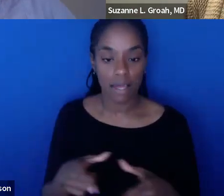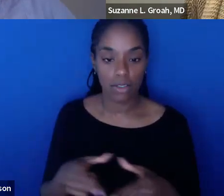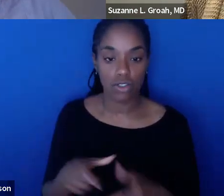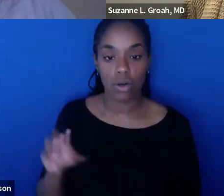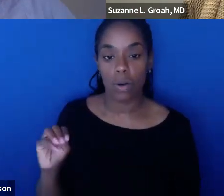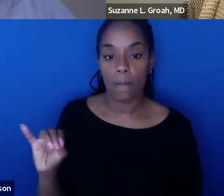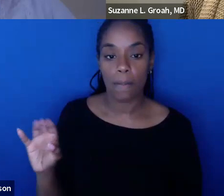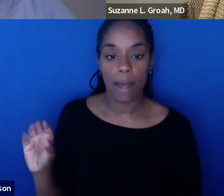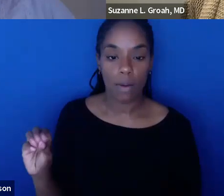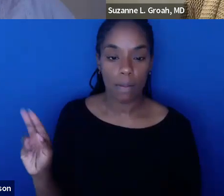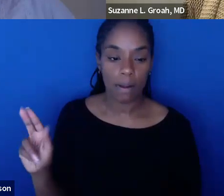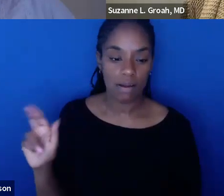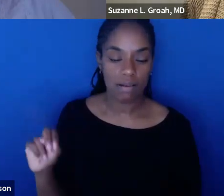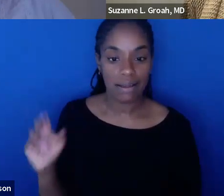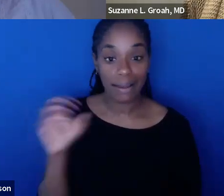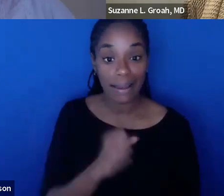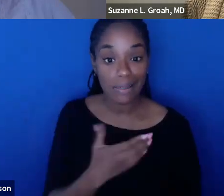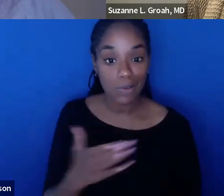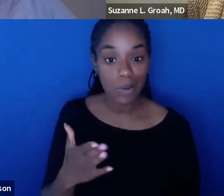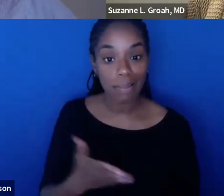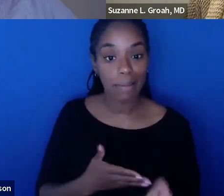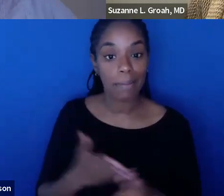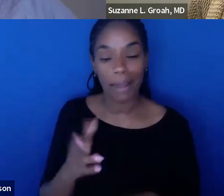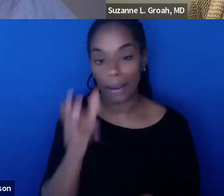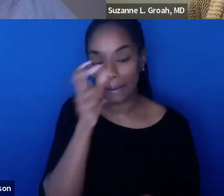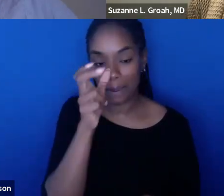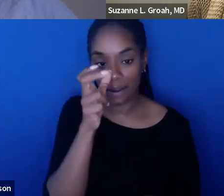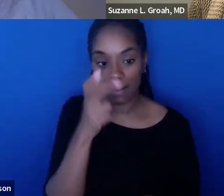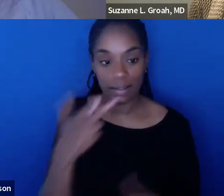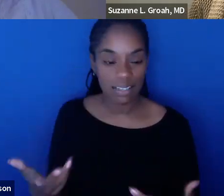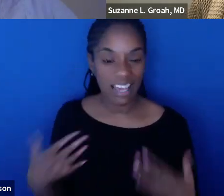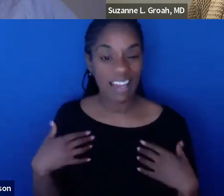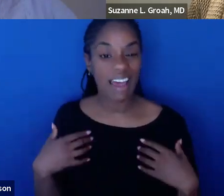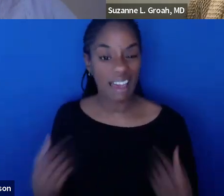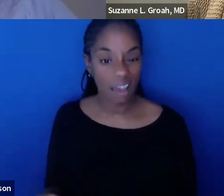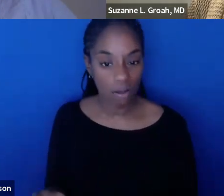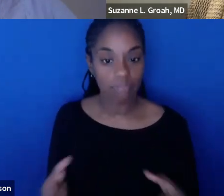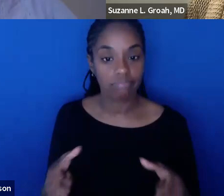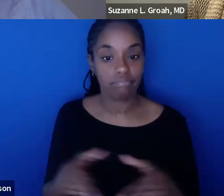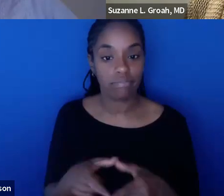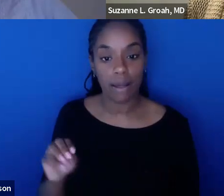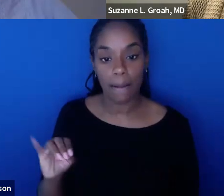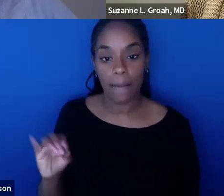Guess what the main bug in the vaginal, a healthy vaginal microbiome is? Lactobacillus.